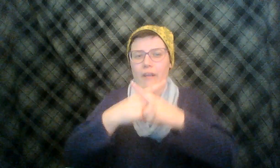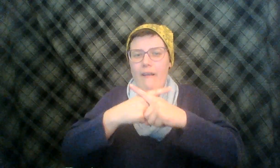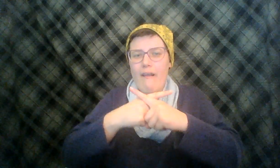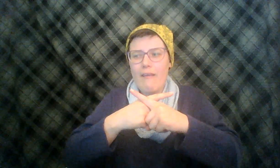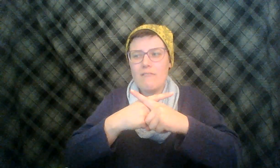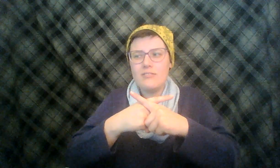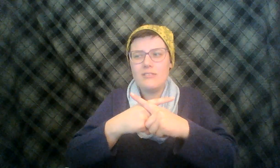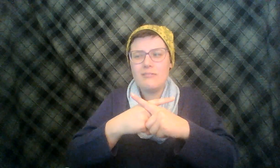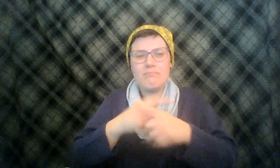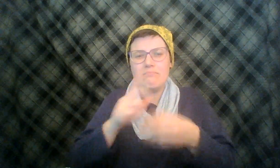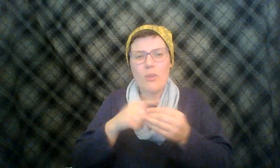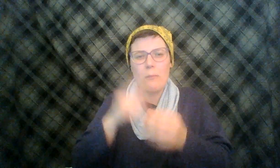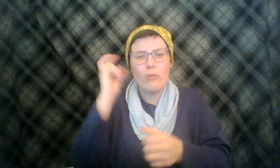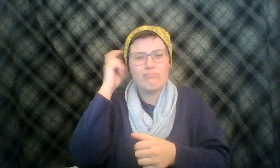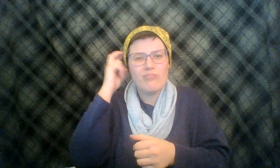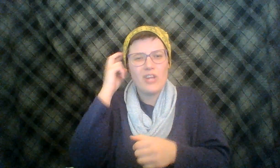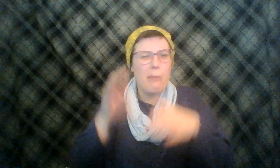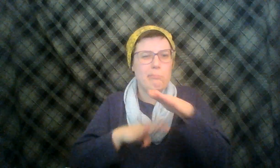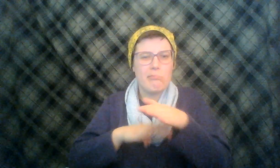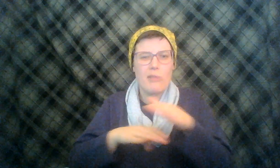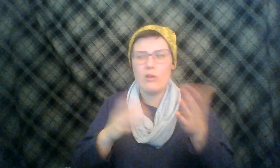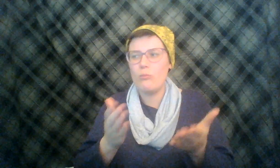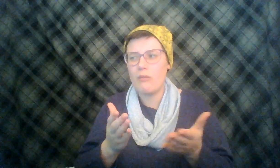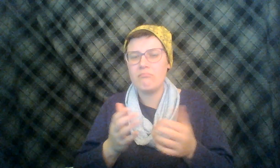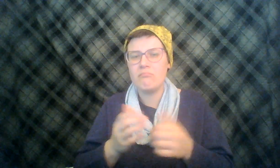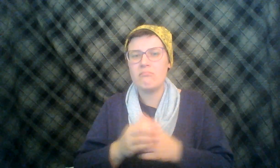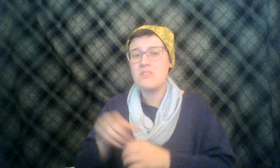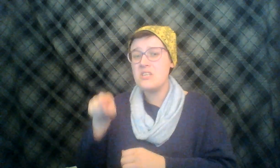The controversy surrounding CIs boils down to this: